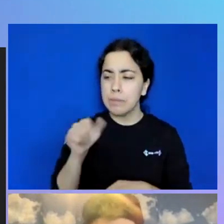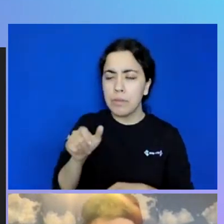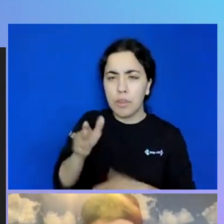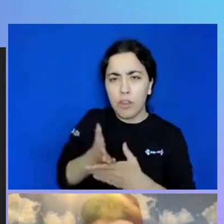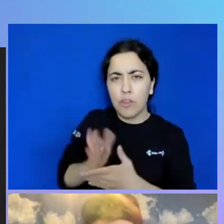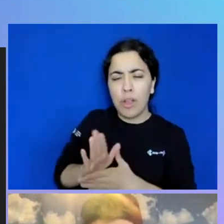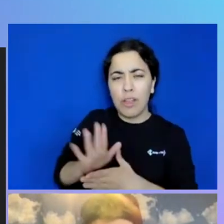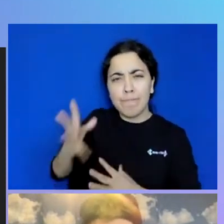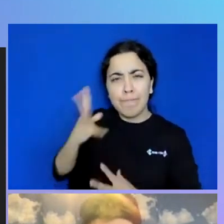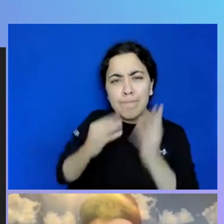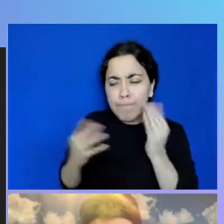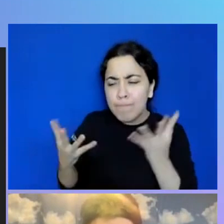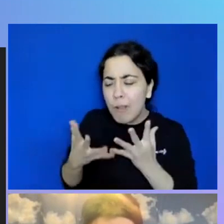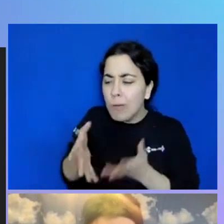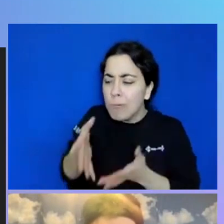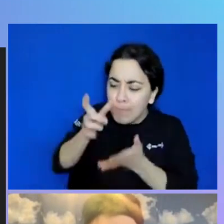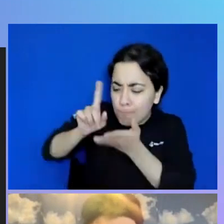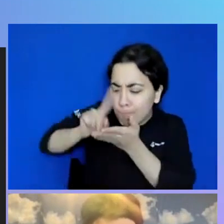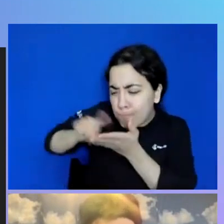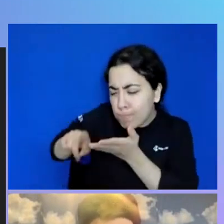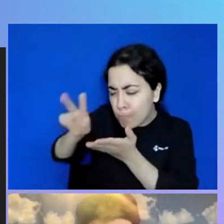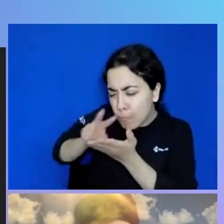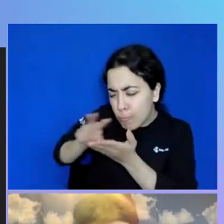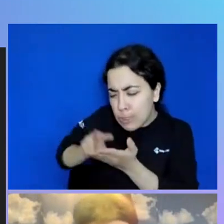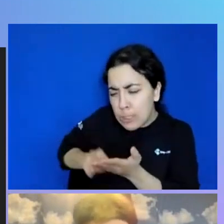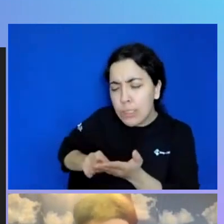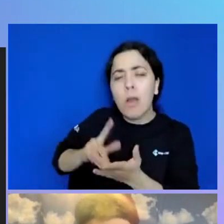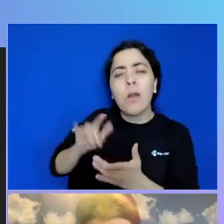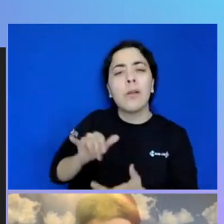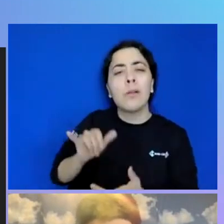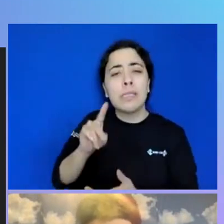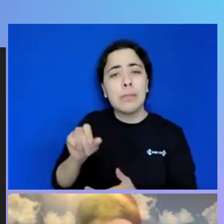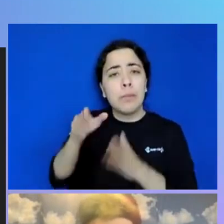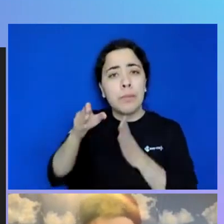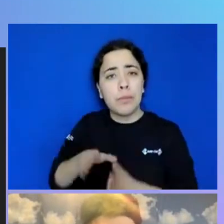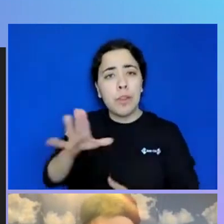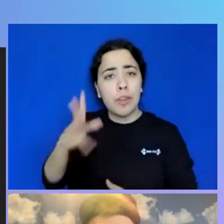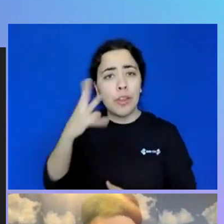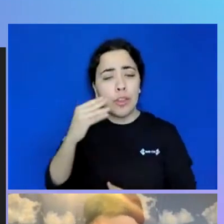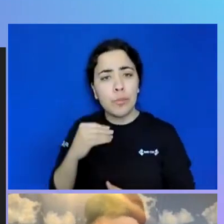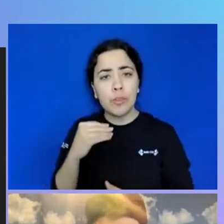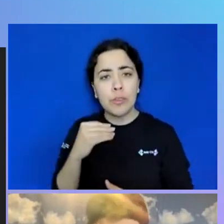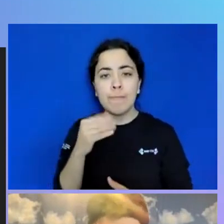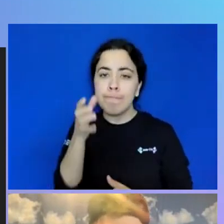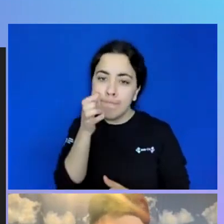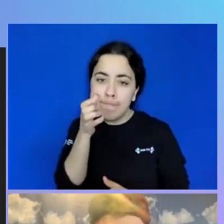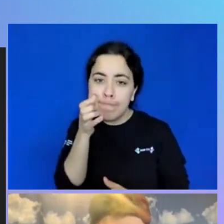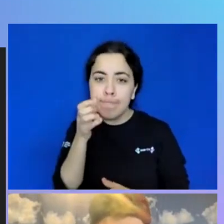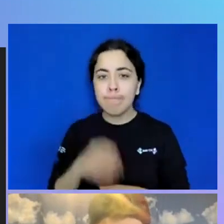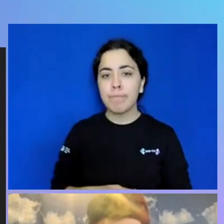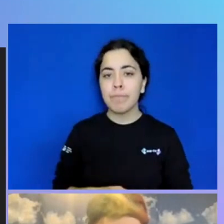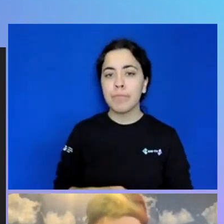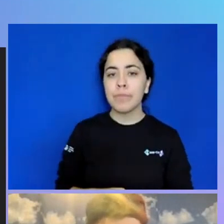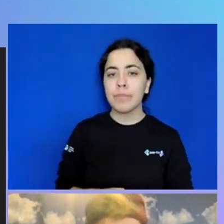You can also demonstrate that you're a safe person in investigating how to deprogram